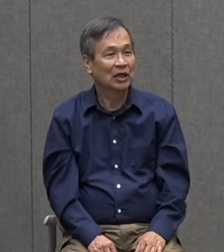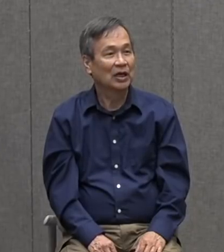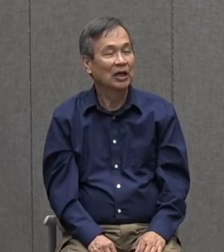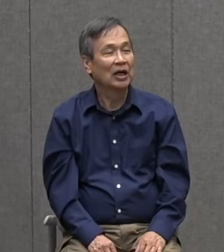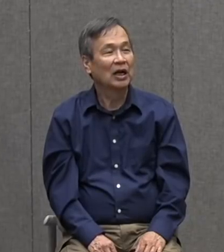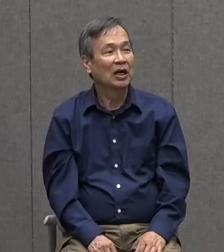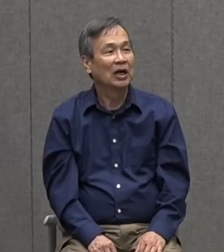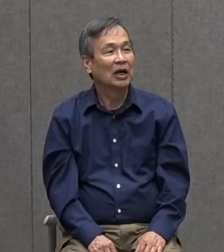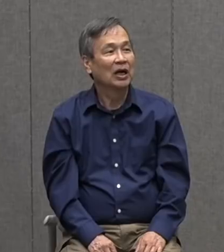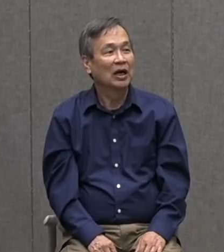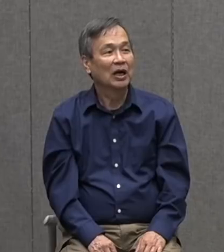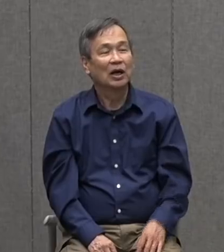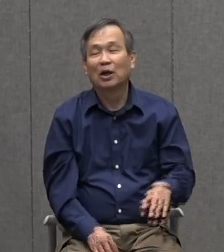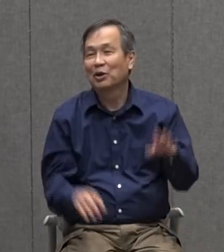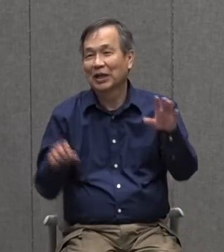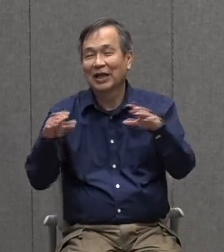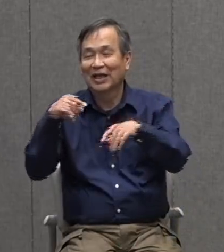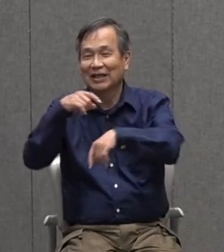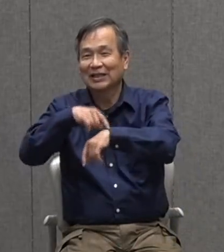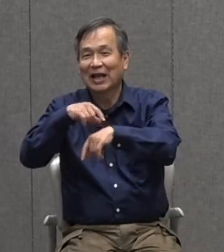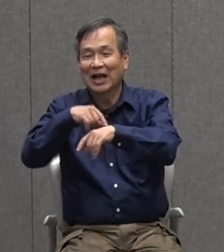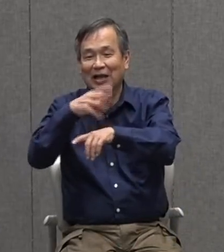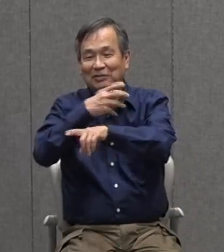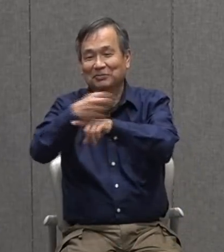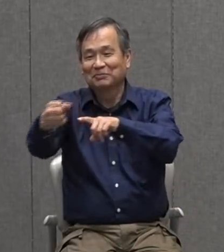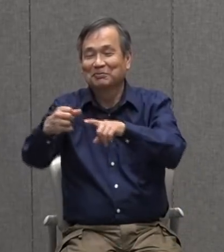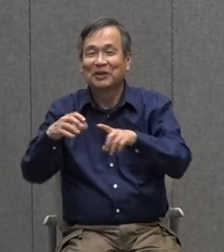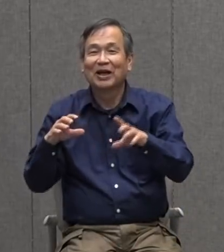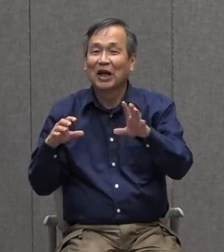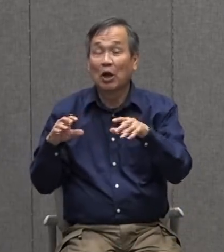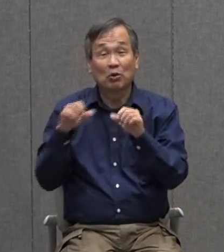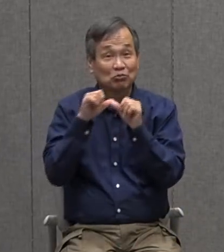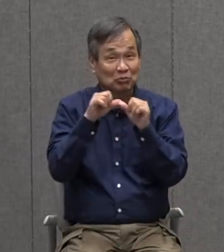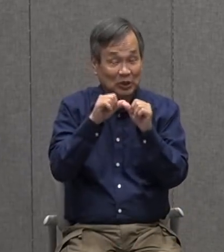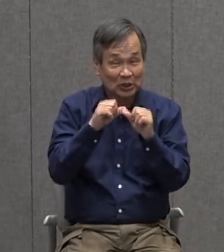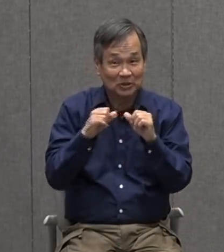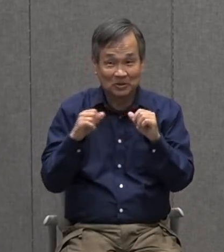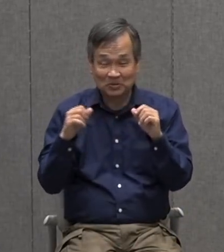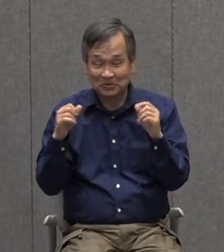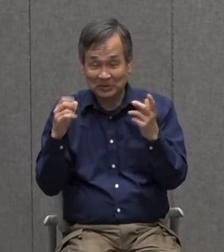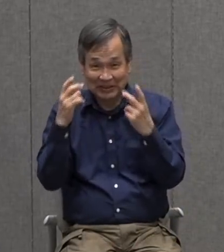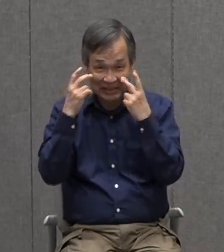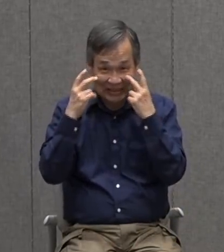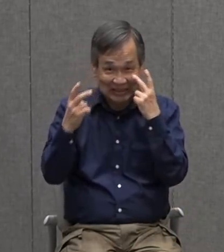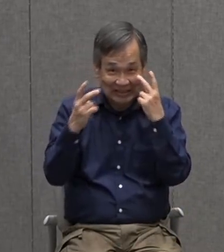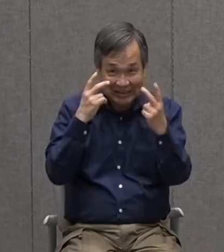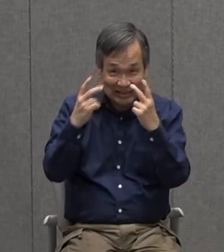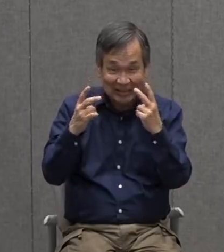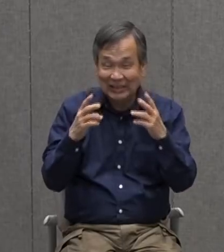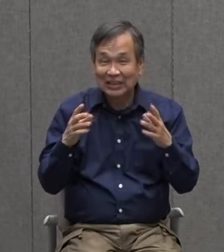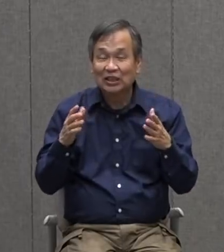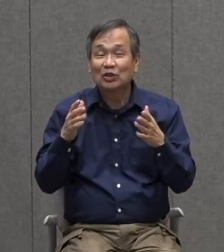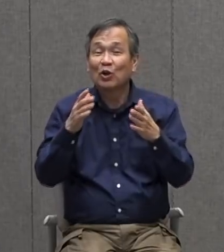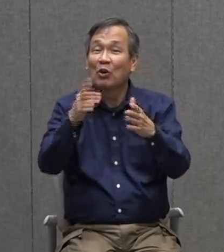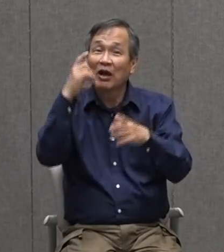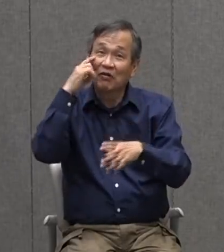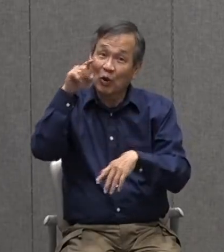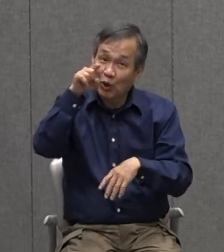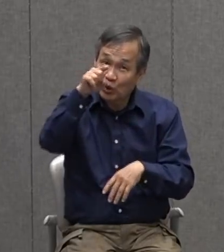All right, so we're gonna go ahead and stop there. We could continue this game, but as you can see, this is just a way so you can see how it would (mumbles),